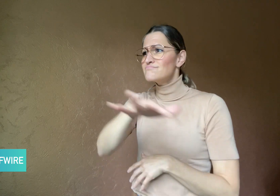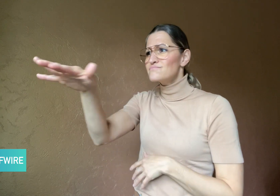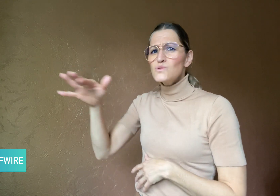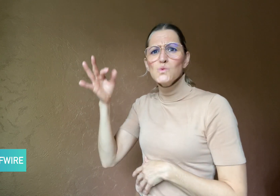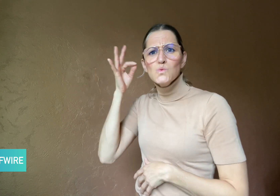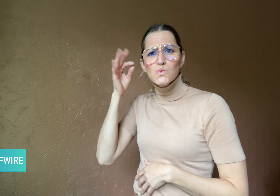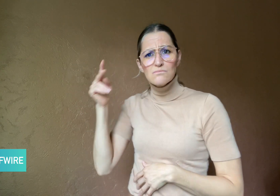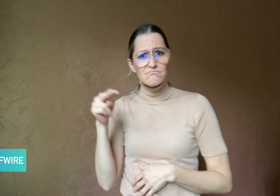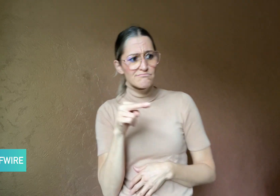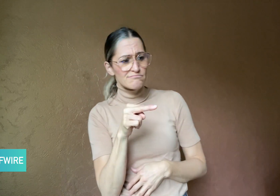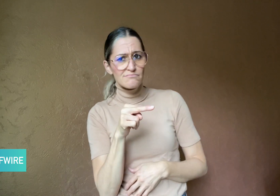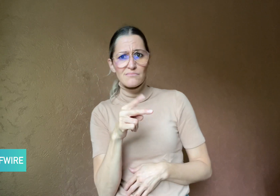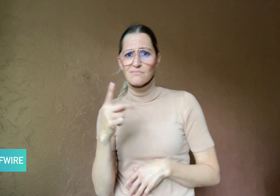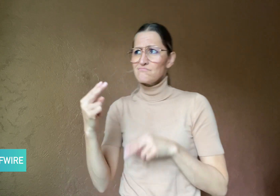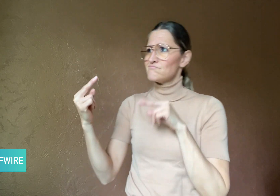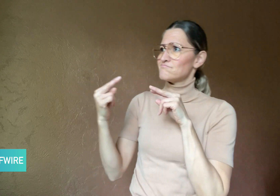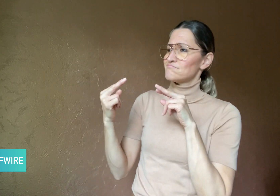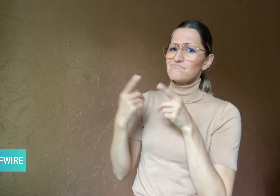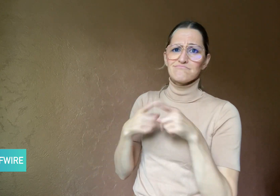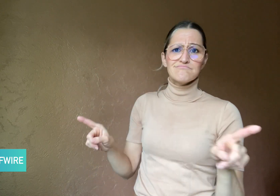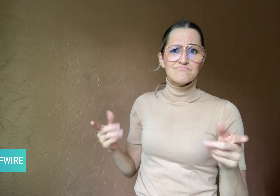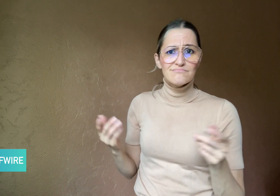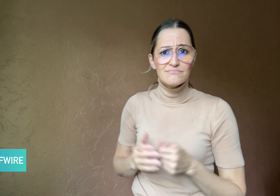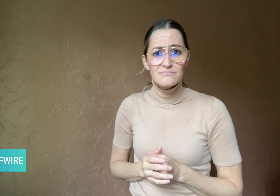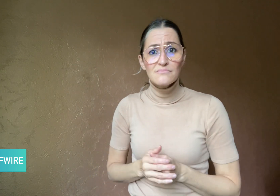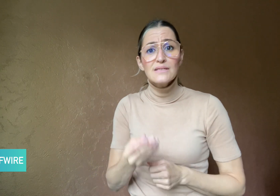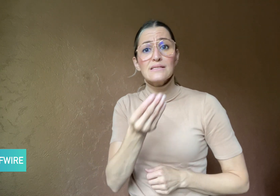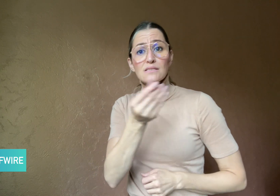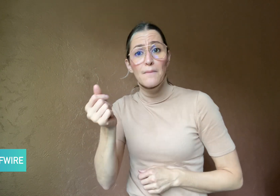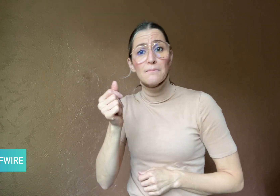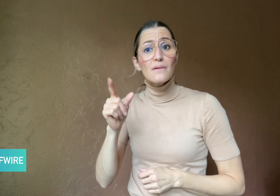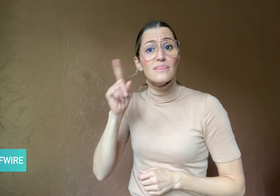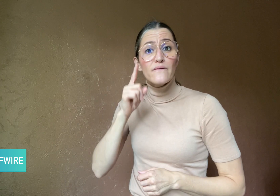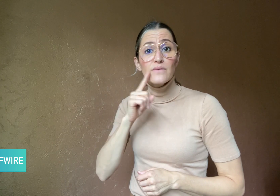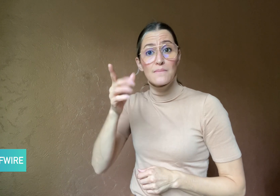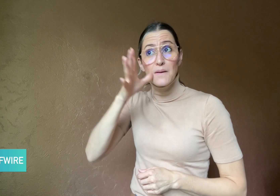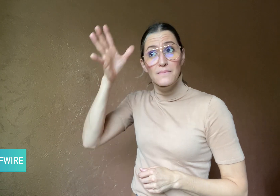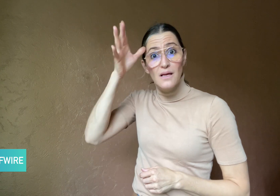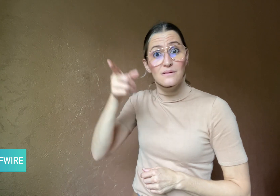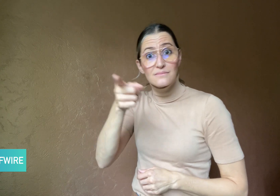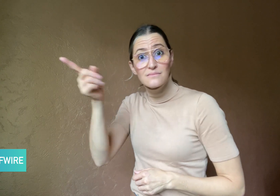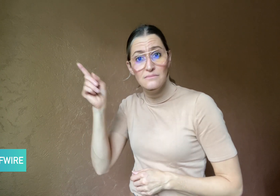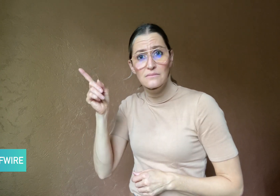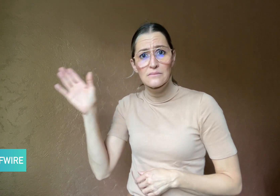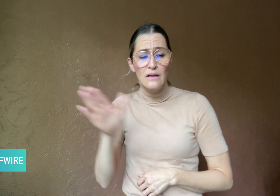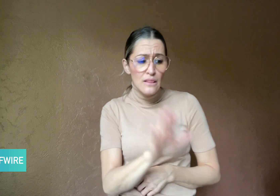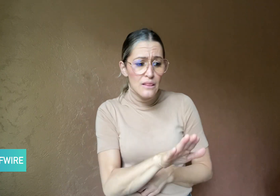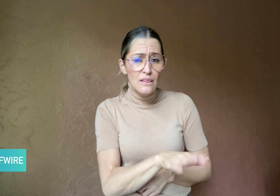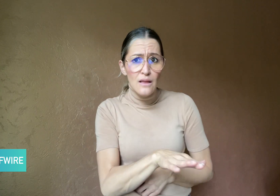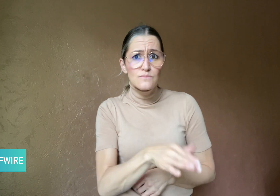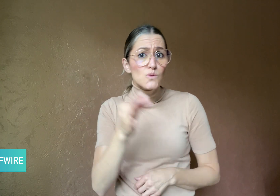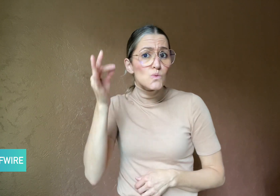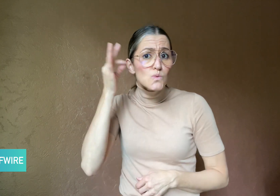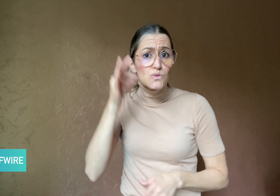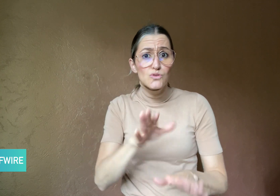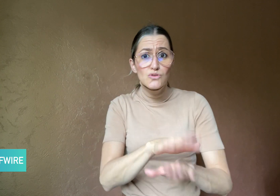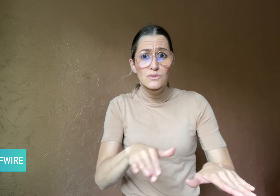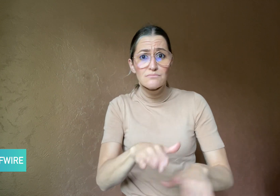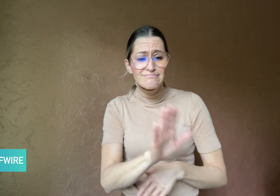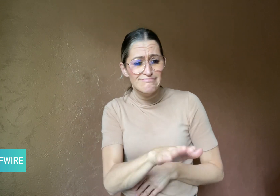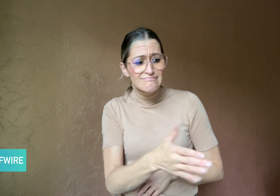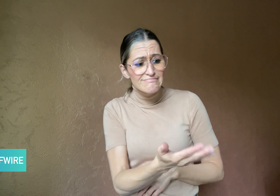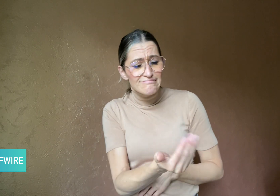“different” from their peers. Some Deaf parents rely